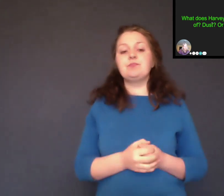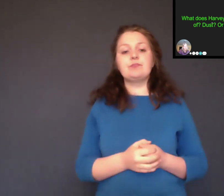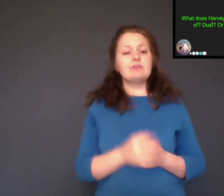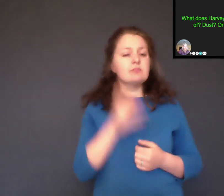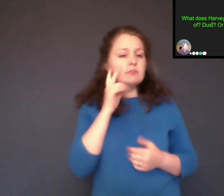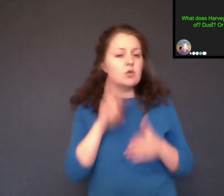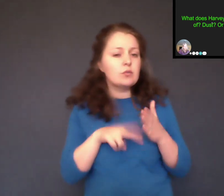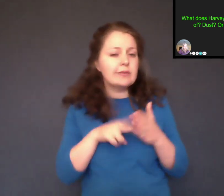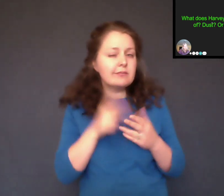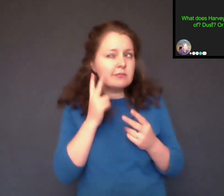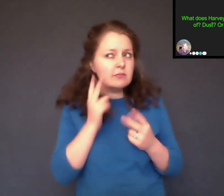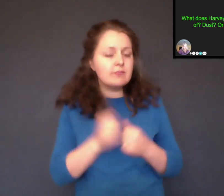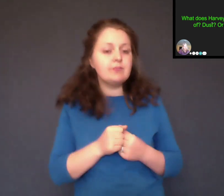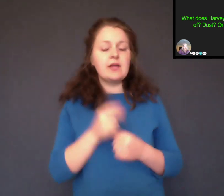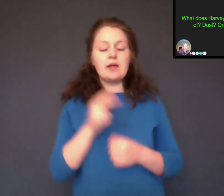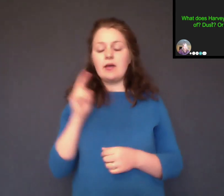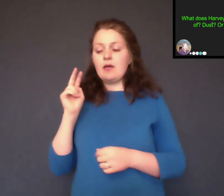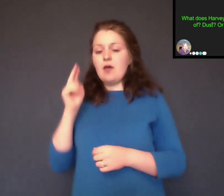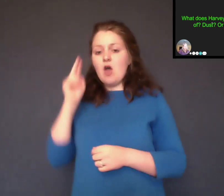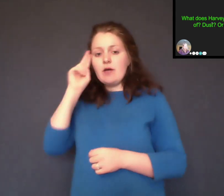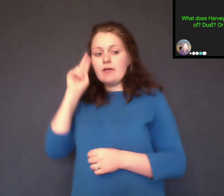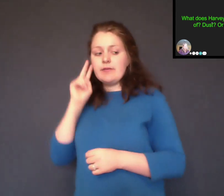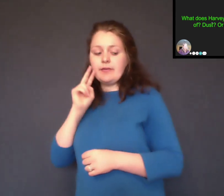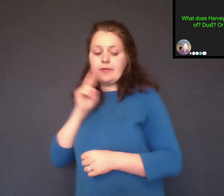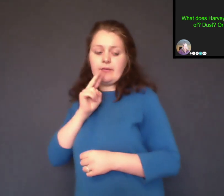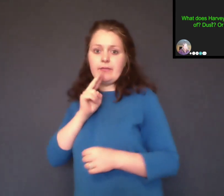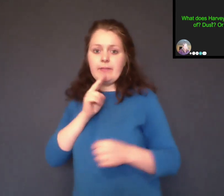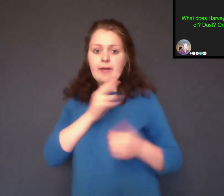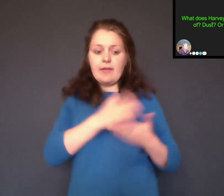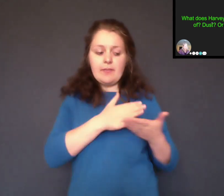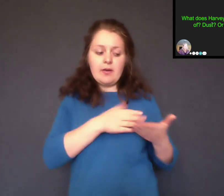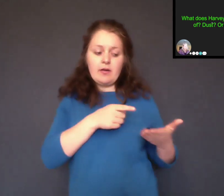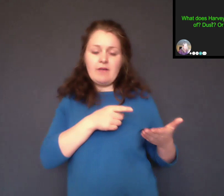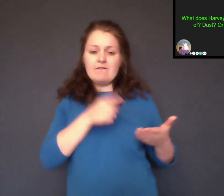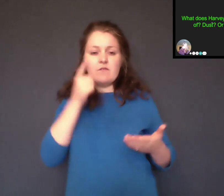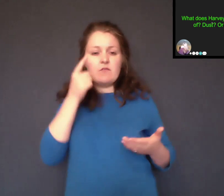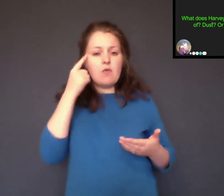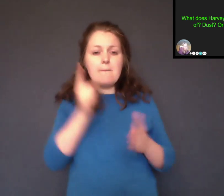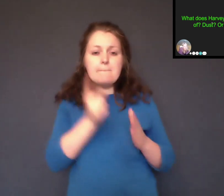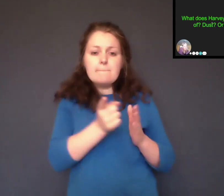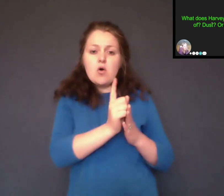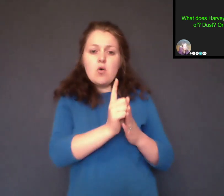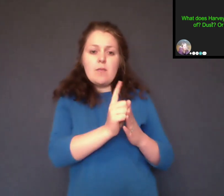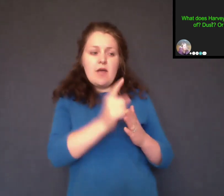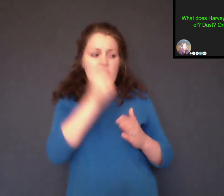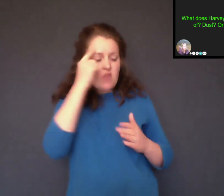he looked back at the pie and for a moment it seemed he glimpsed the truth of the thing the